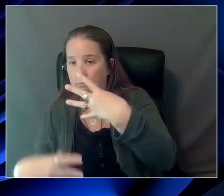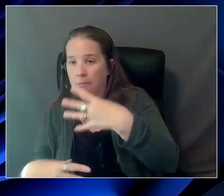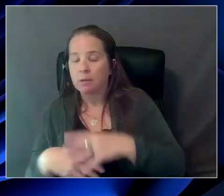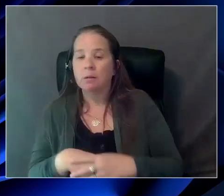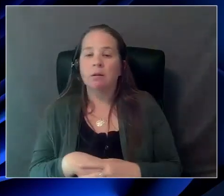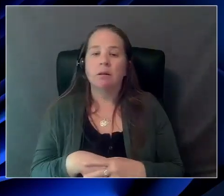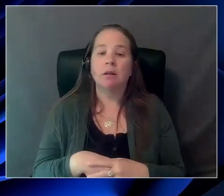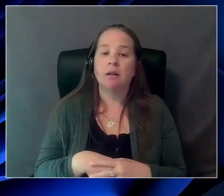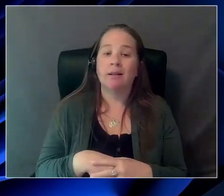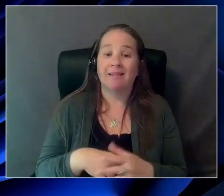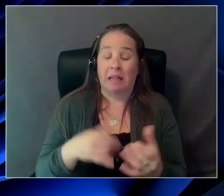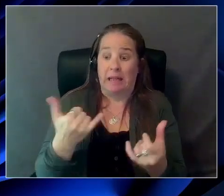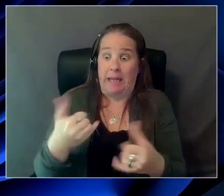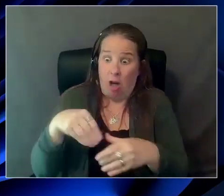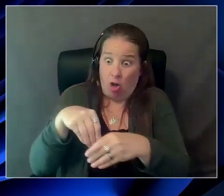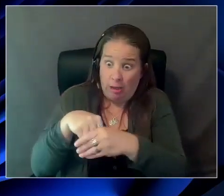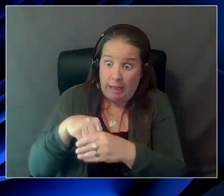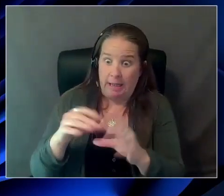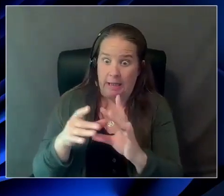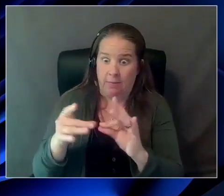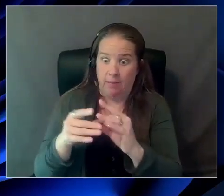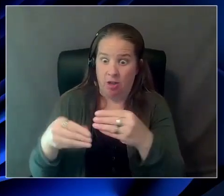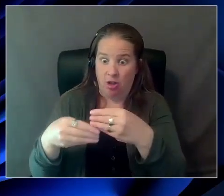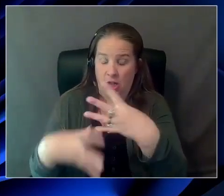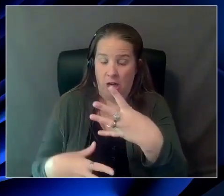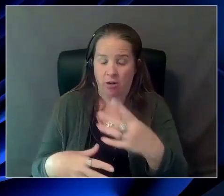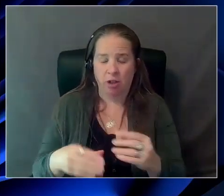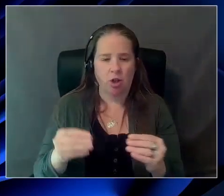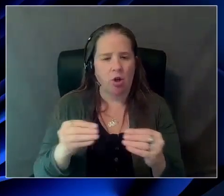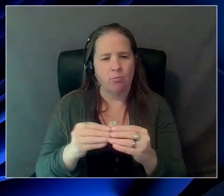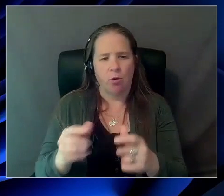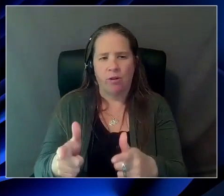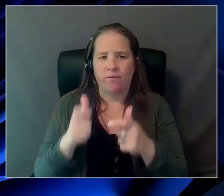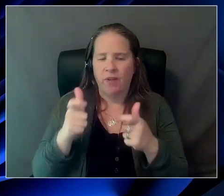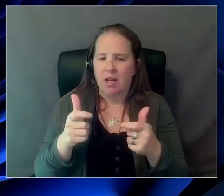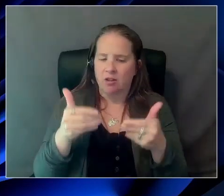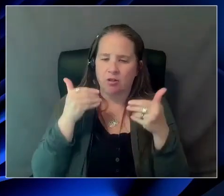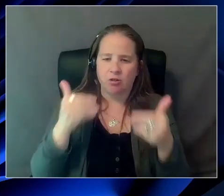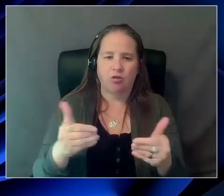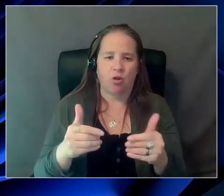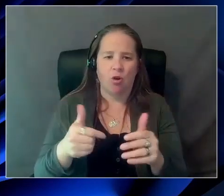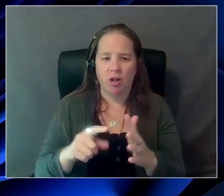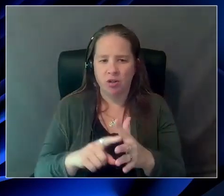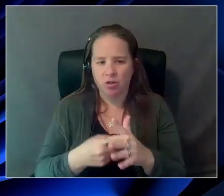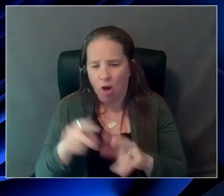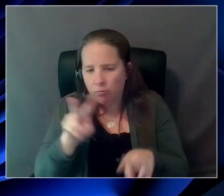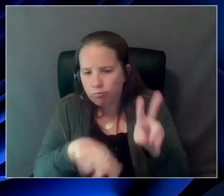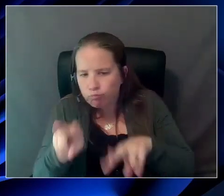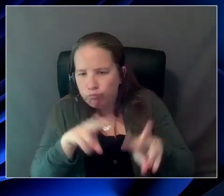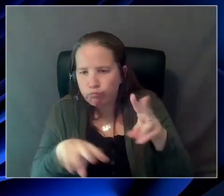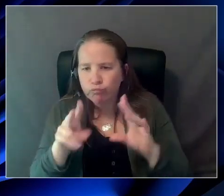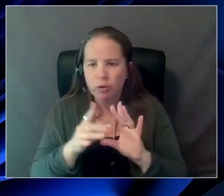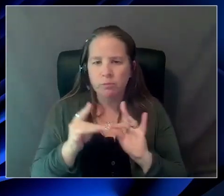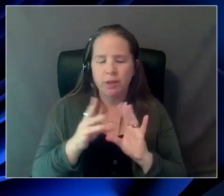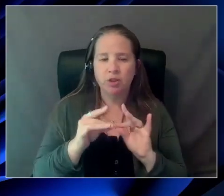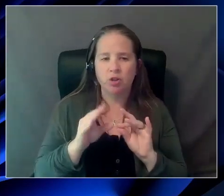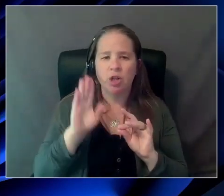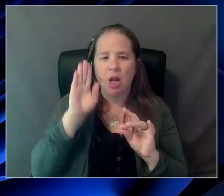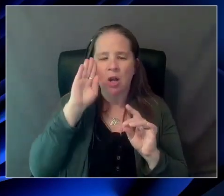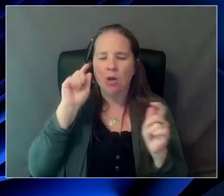and now you're directly in the message list, so it makes it much, much faster for you just to get in and start reviewing the messages, and will continue to evolve this